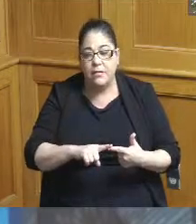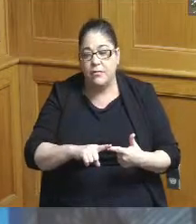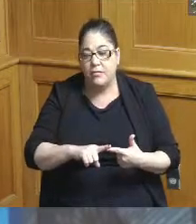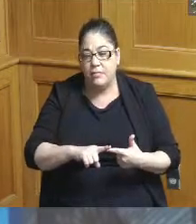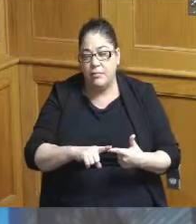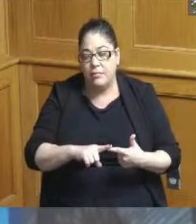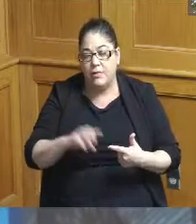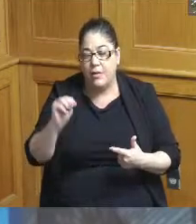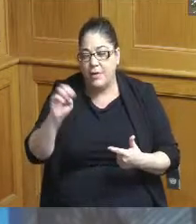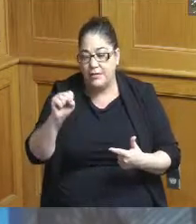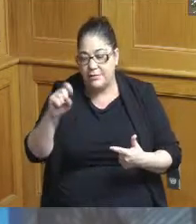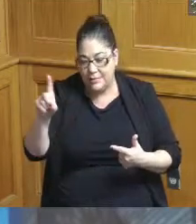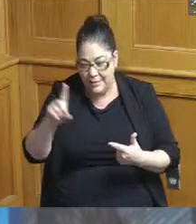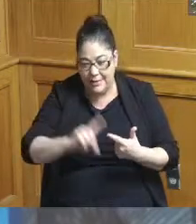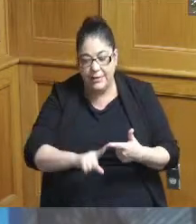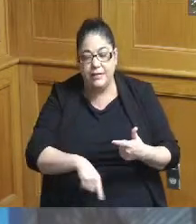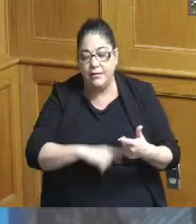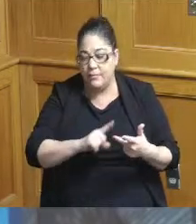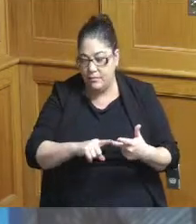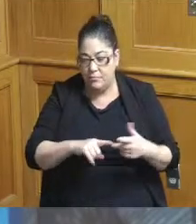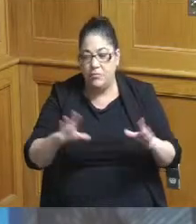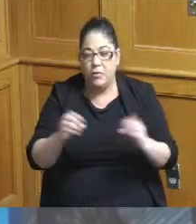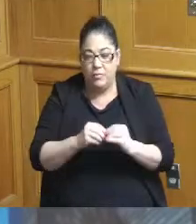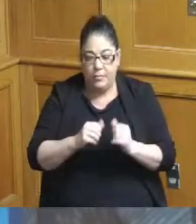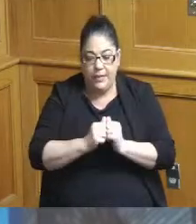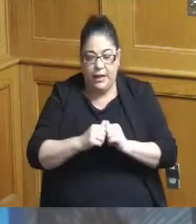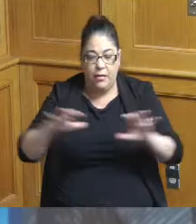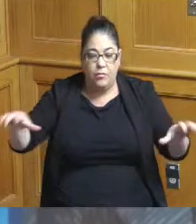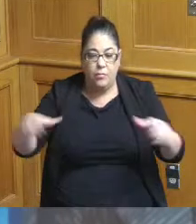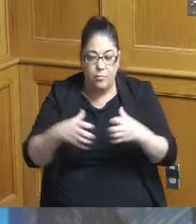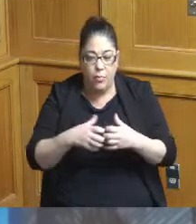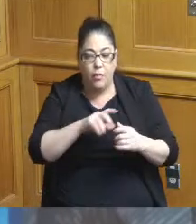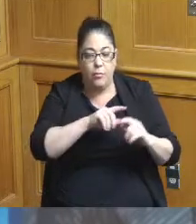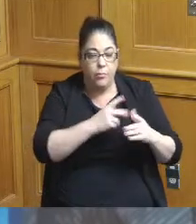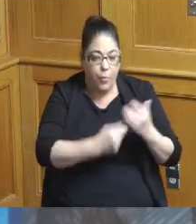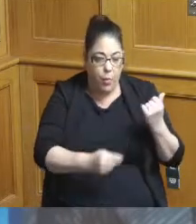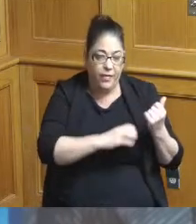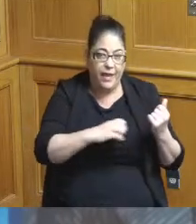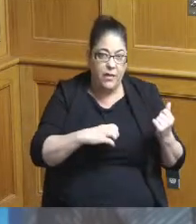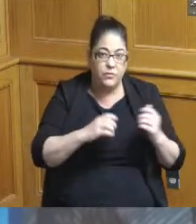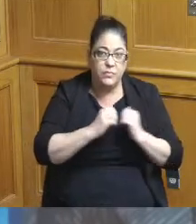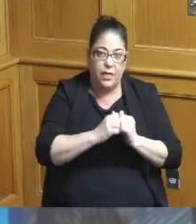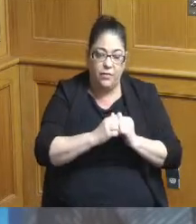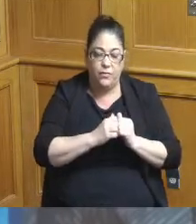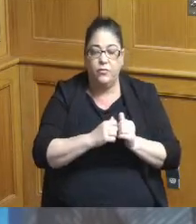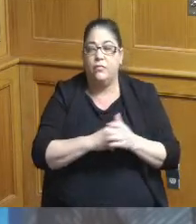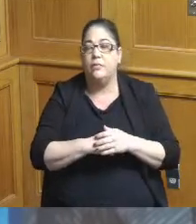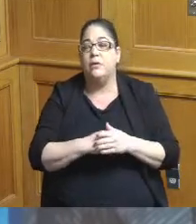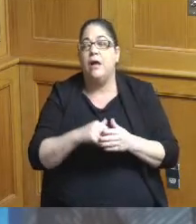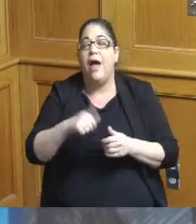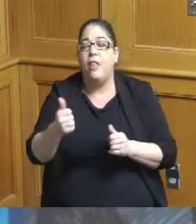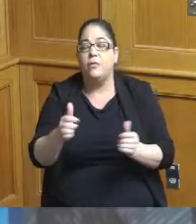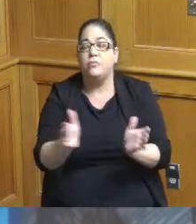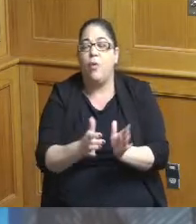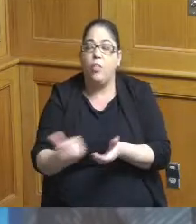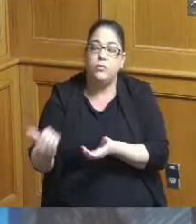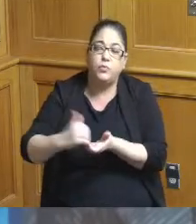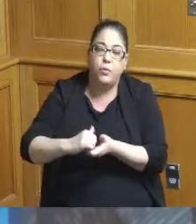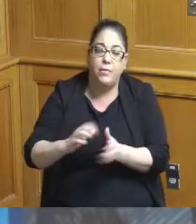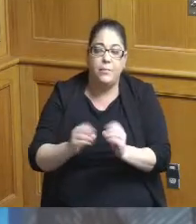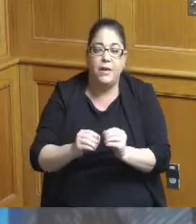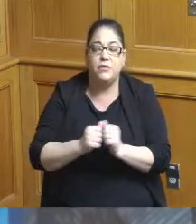MSD and we have done them we've done smaller joint meetings I believe with Committees of council for